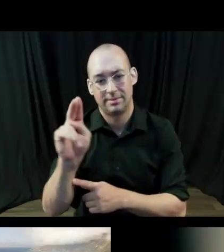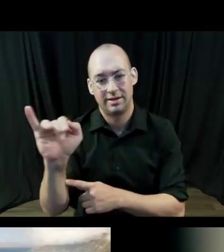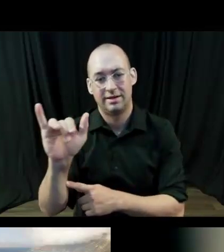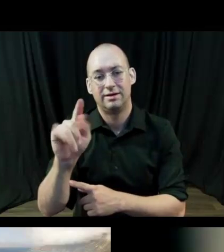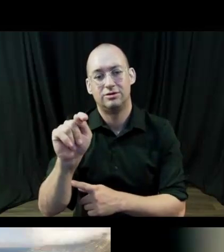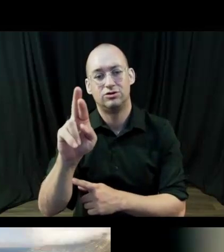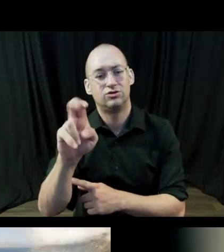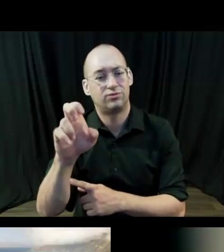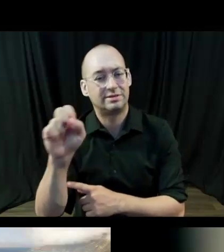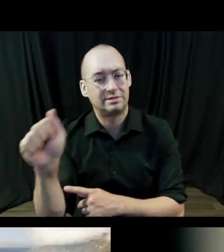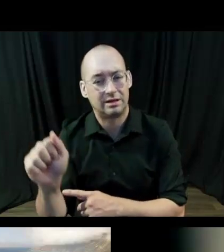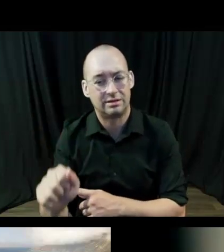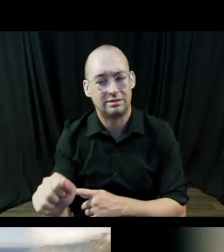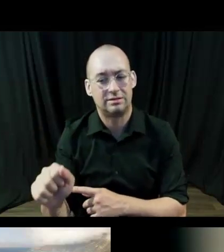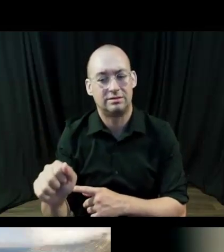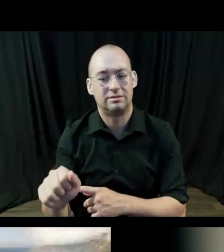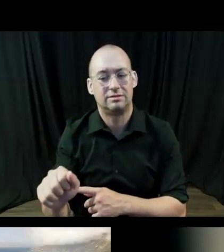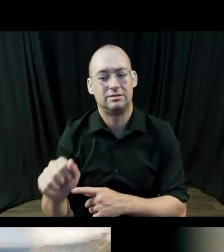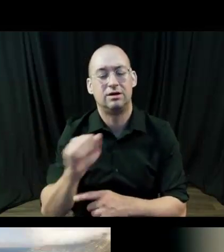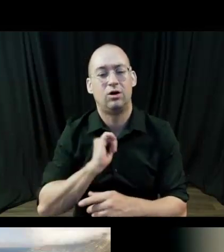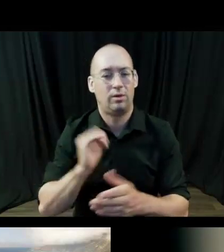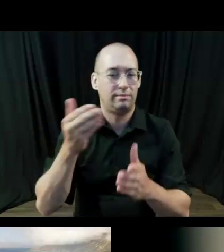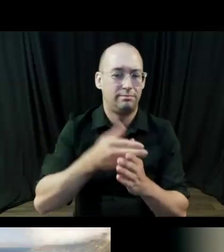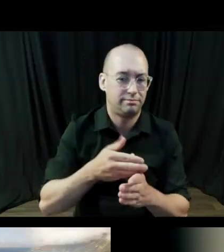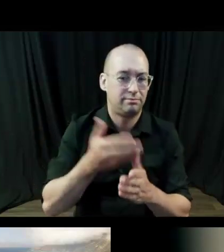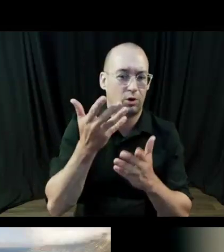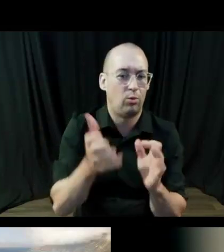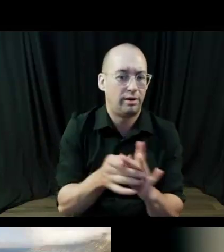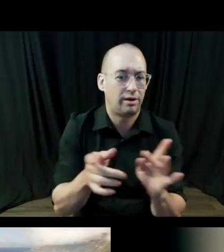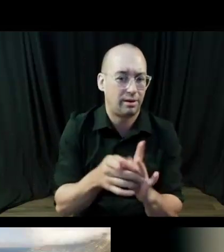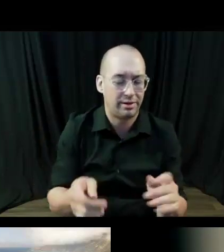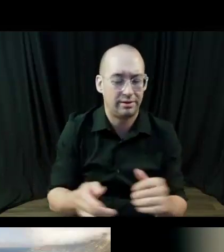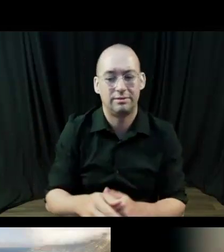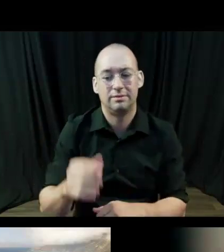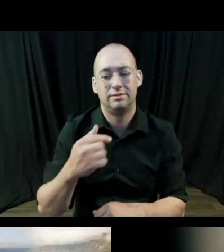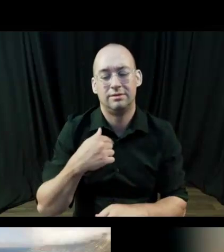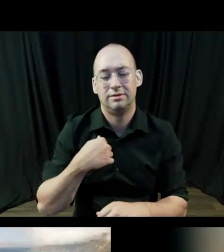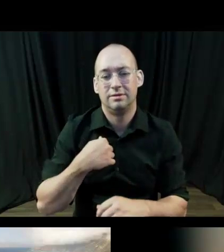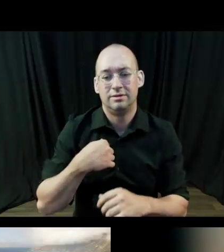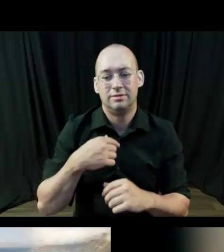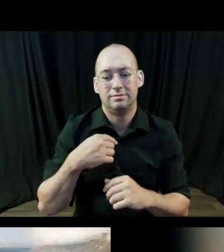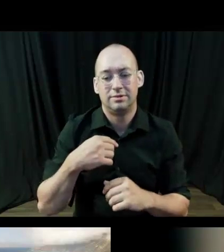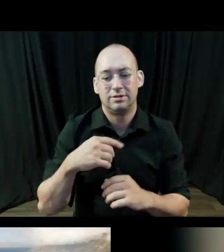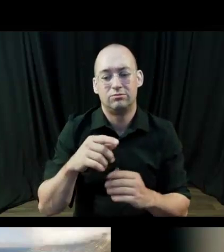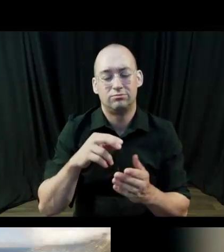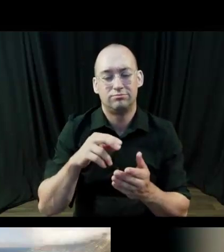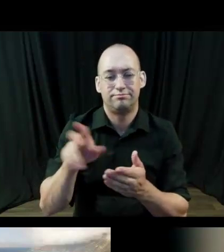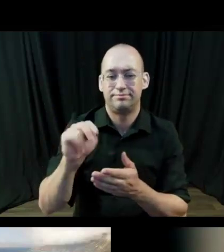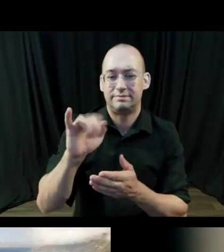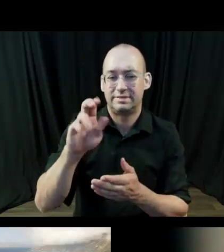Maria. Actually, I wanted to just... Go ahead. Sorry. ...comment. Thank you, Miss Hernandez, for your comments. And then one thing that I would